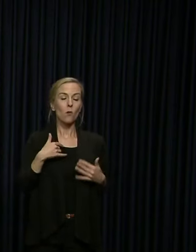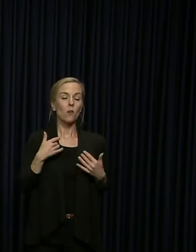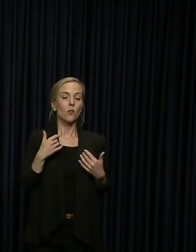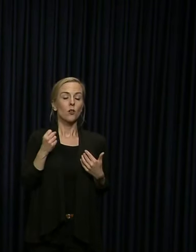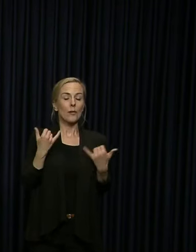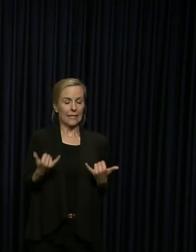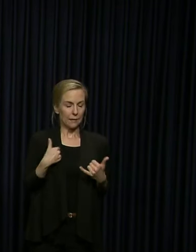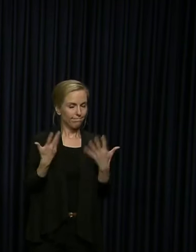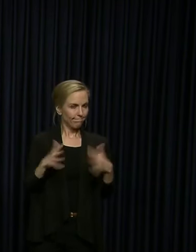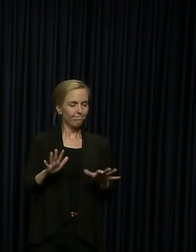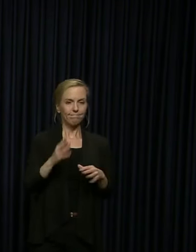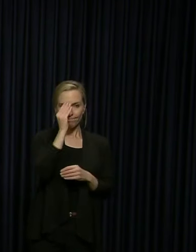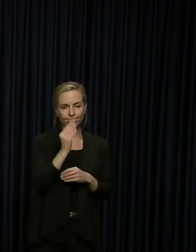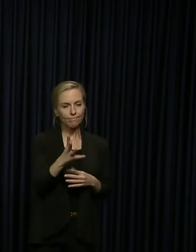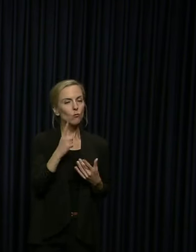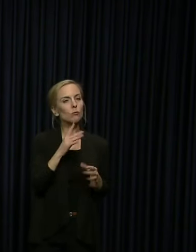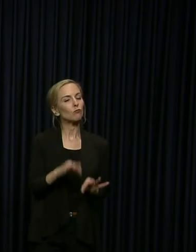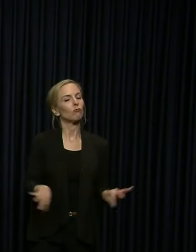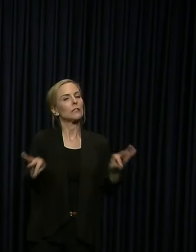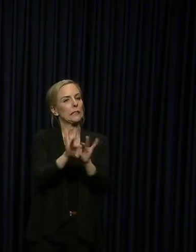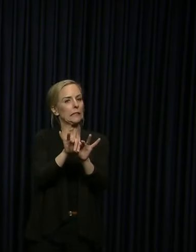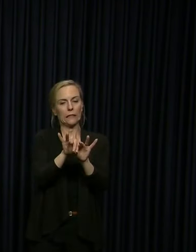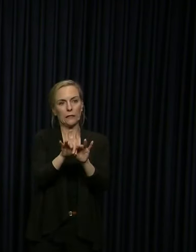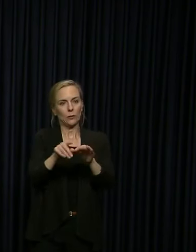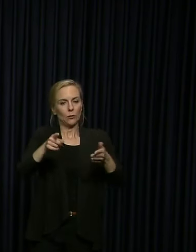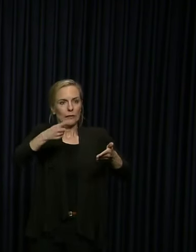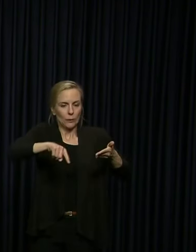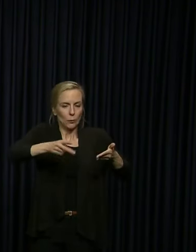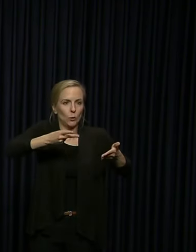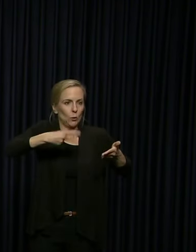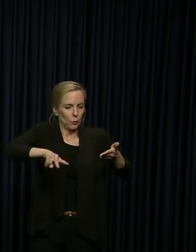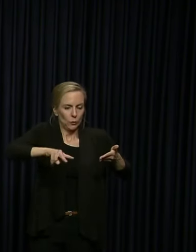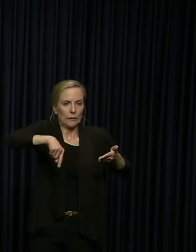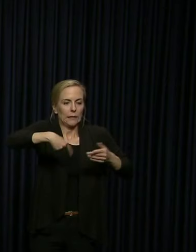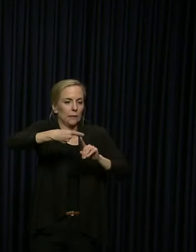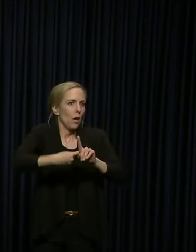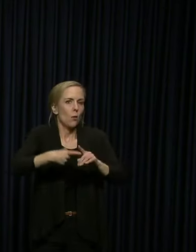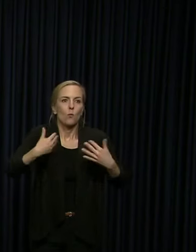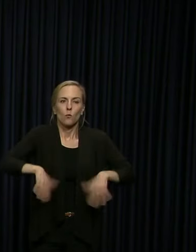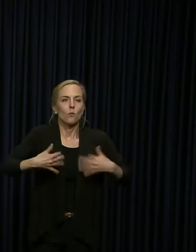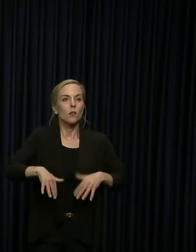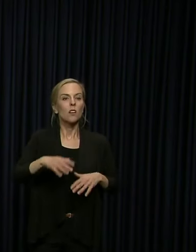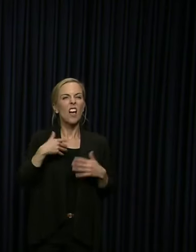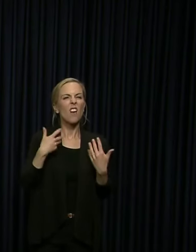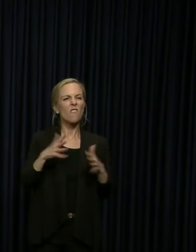NOW. THIS IS FROM COVID ACT NOW.